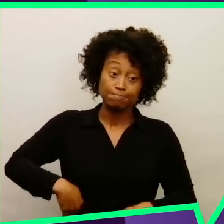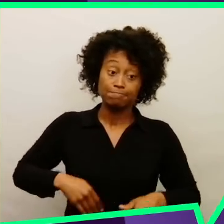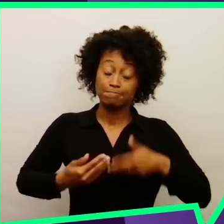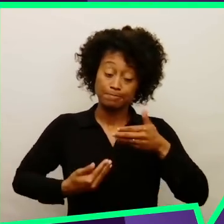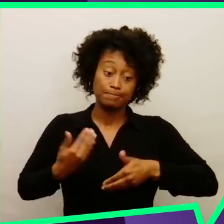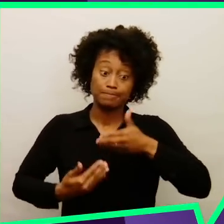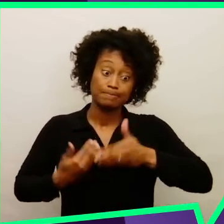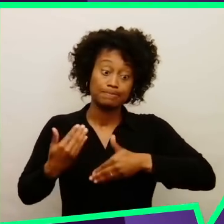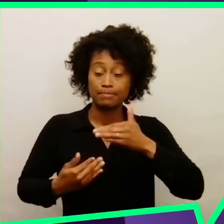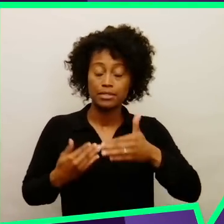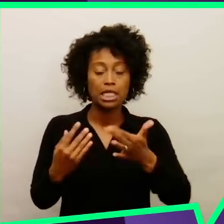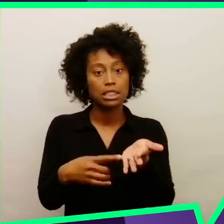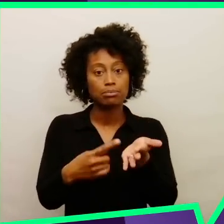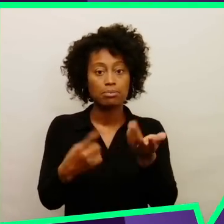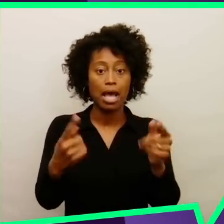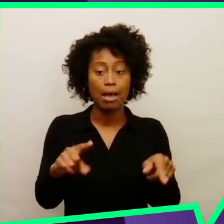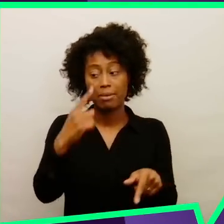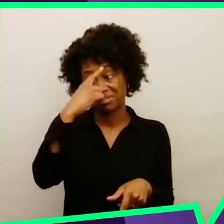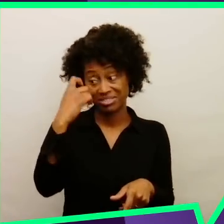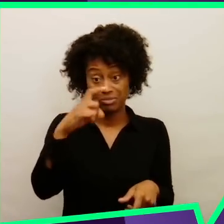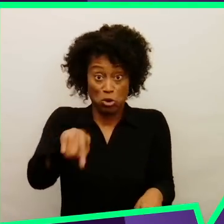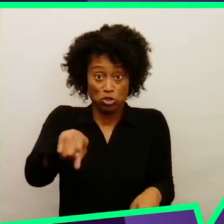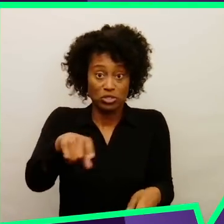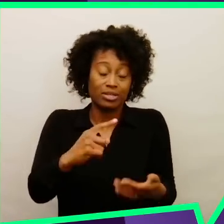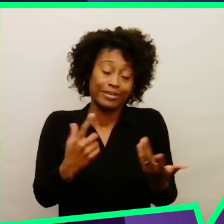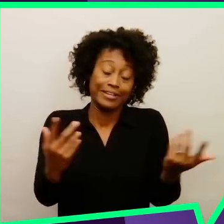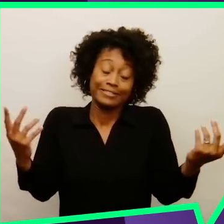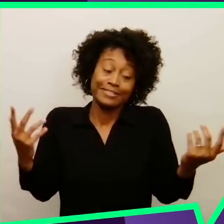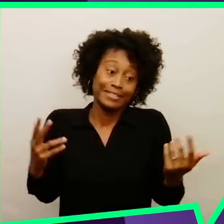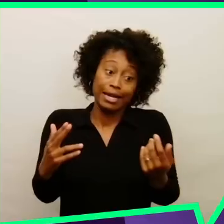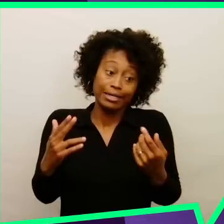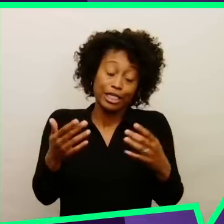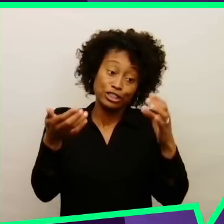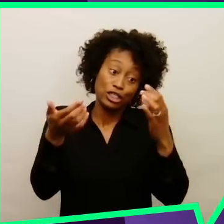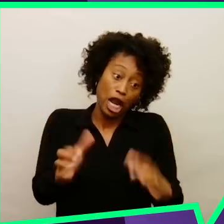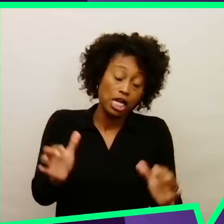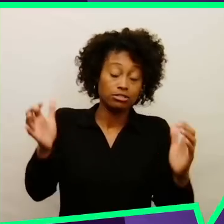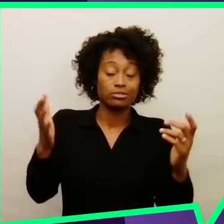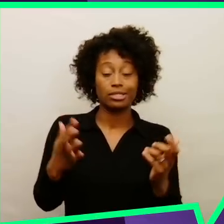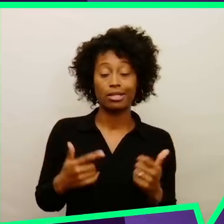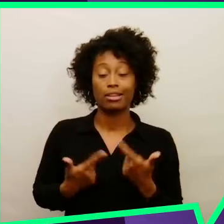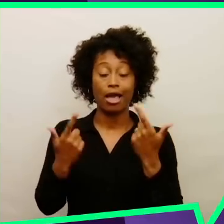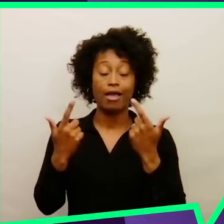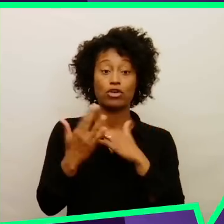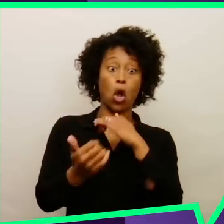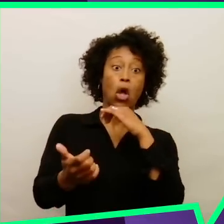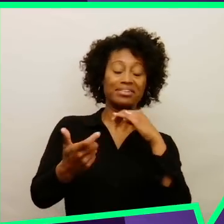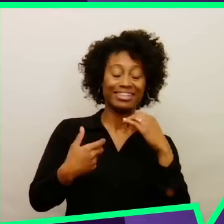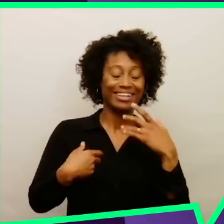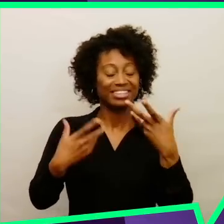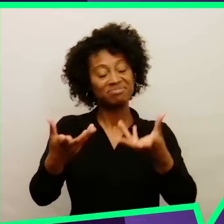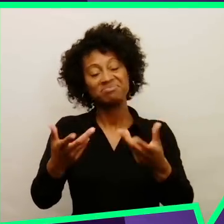Things happen. You just got to keep going. And a lot of times things happen because they're supposed to,